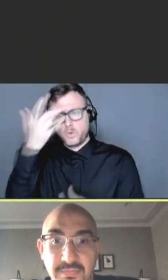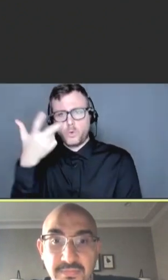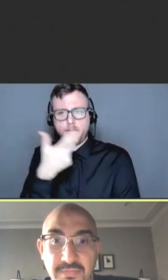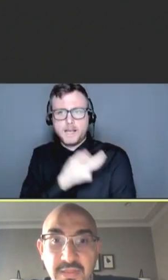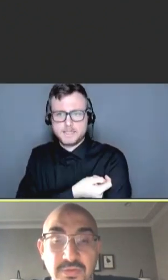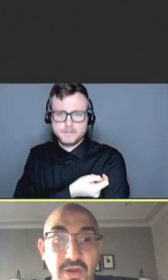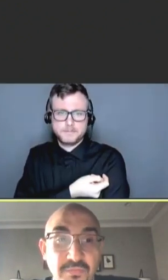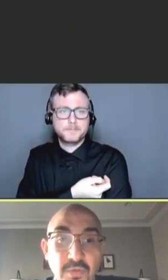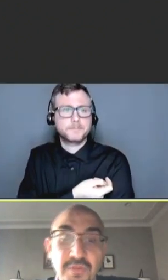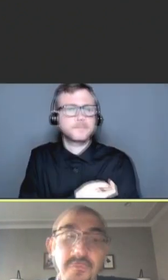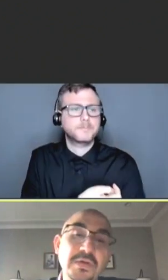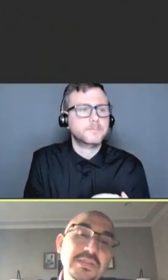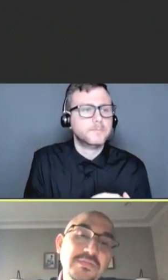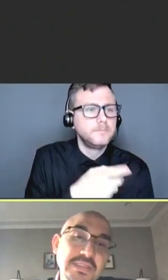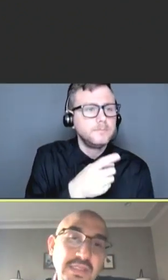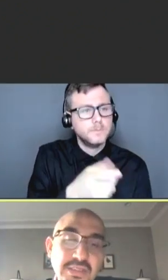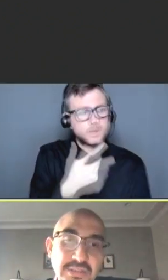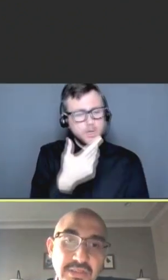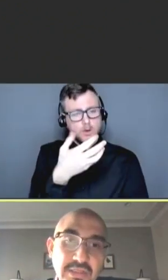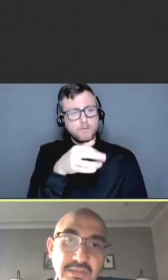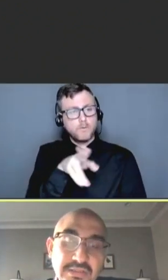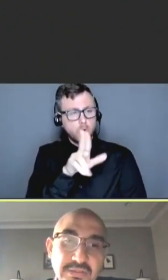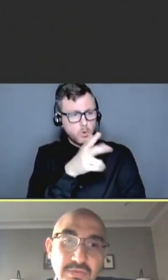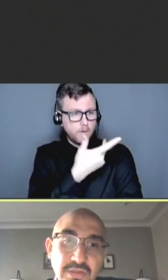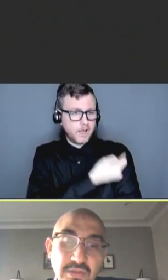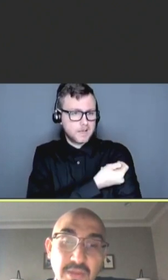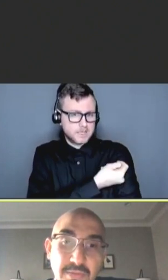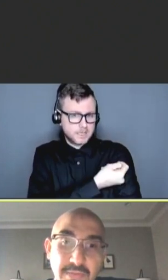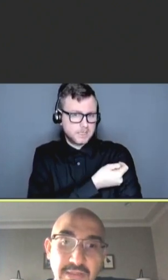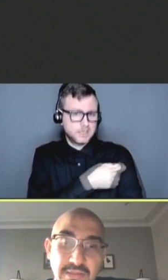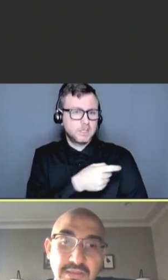So following influenza vaccination, and this is showing in the upper panel here,